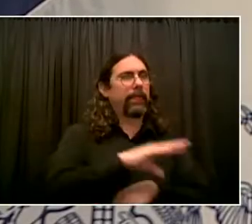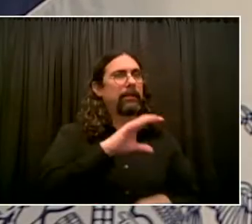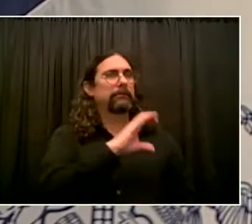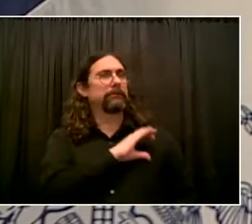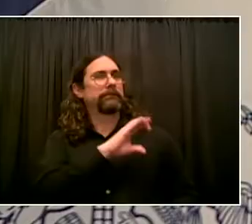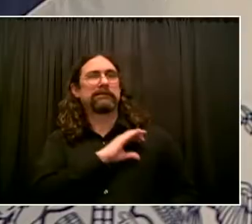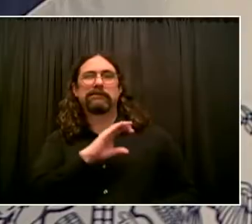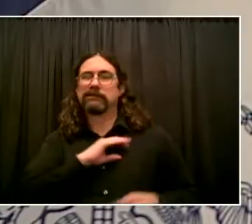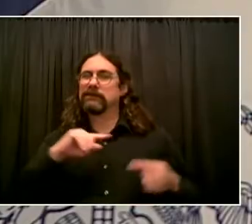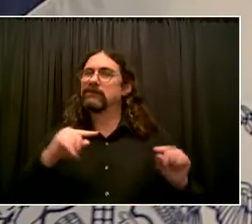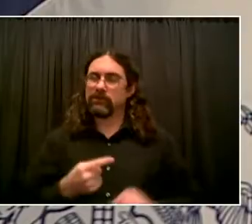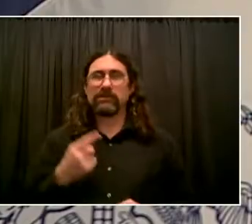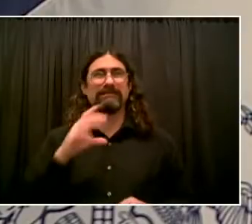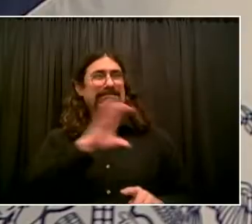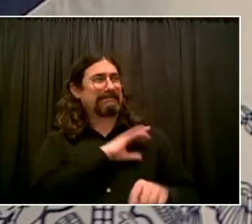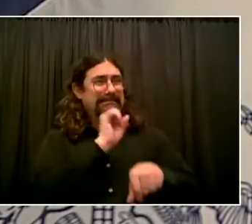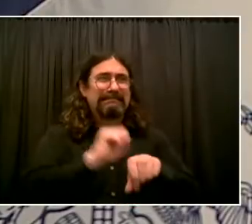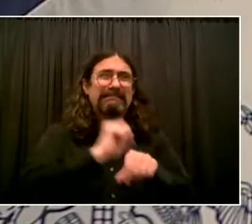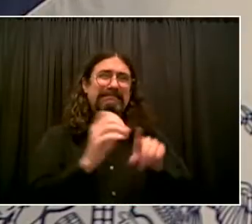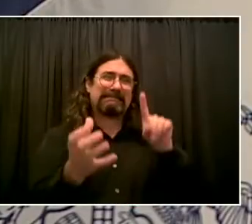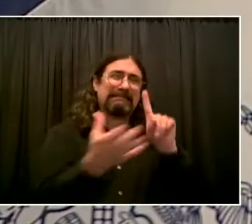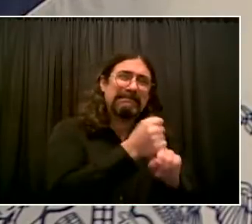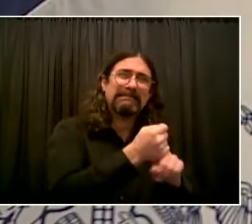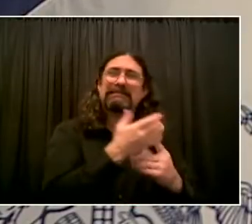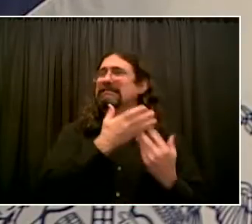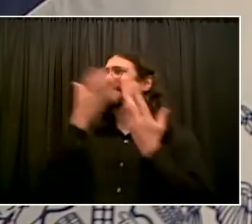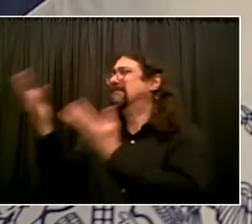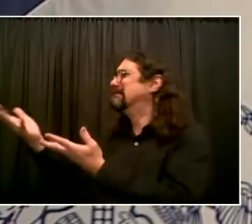NSCOEQUENCES AND FOLLOW THROUGH TO GET PUBLIC SAFETY WITHOUT A